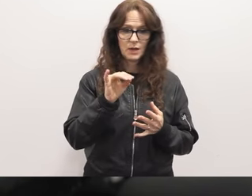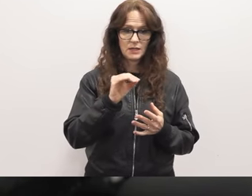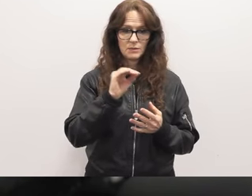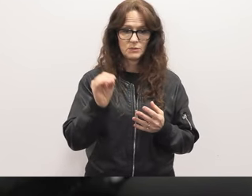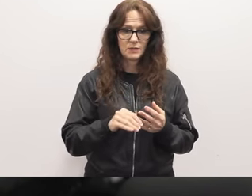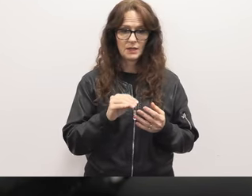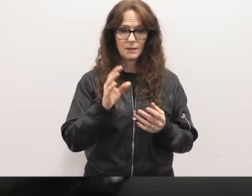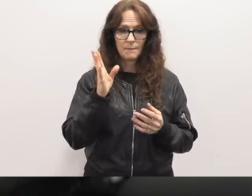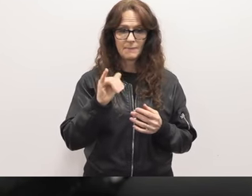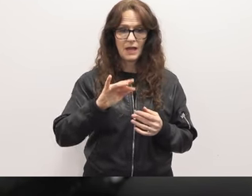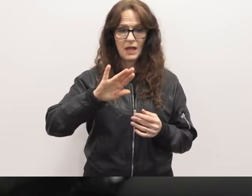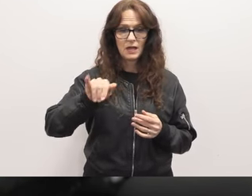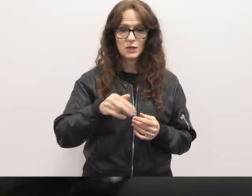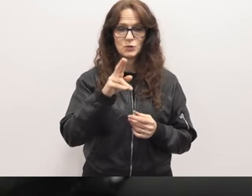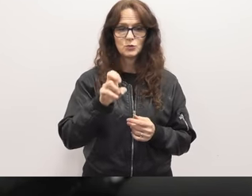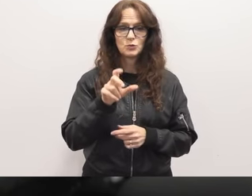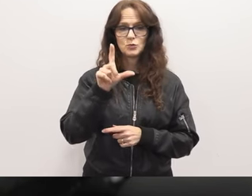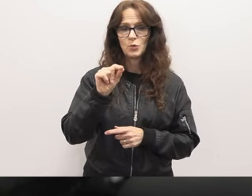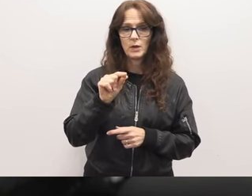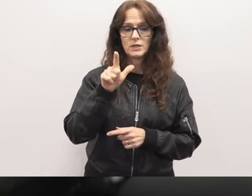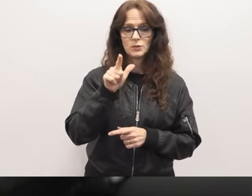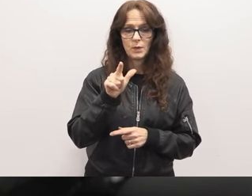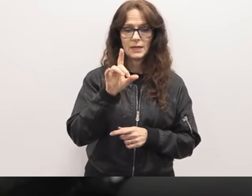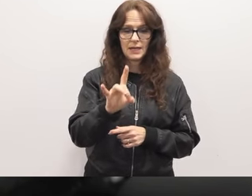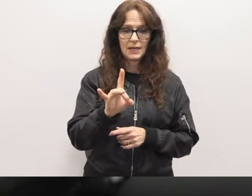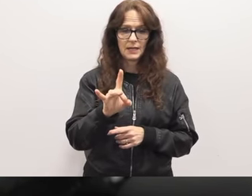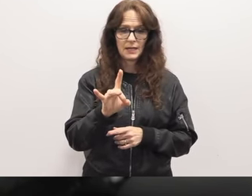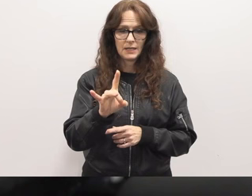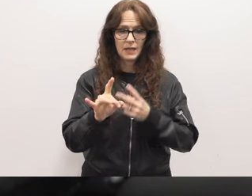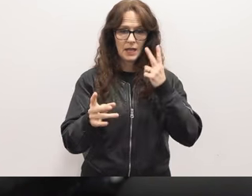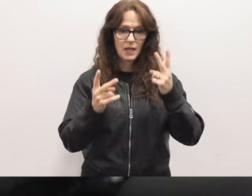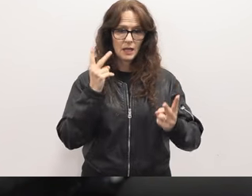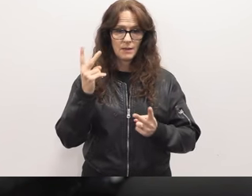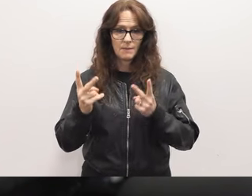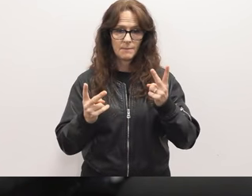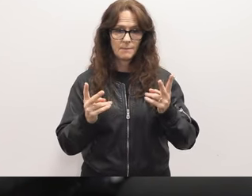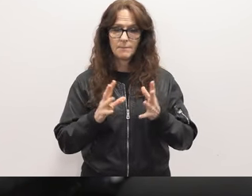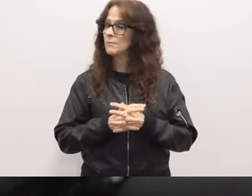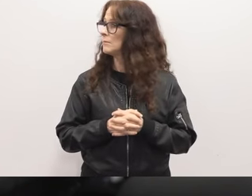And then looking at. [Doug Otto] Go ahead.